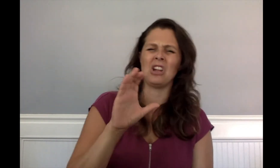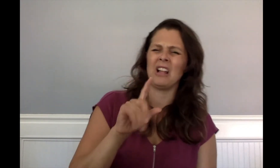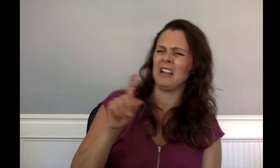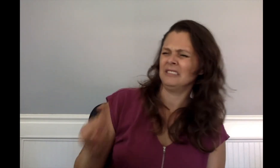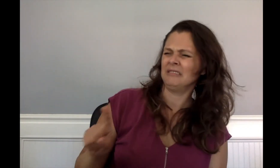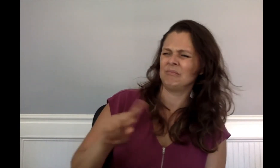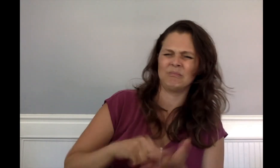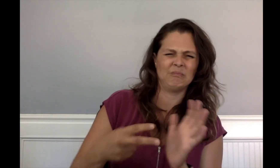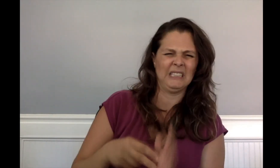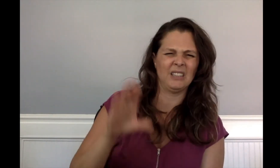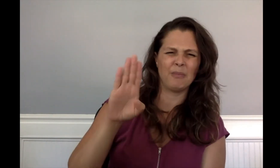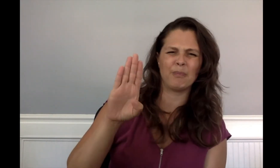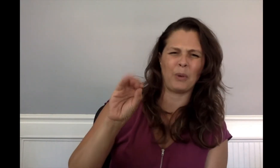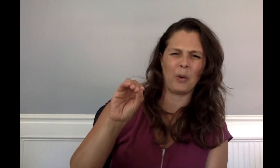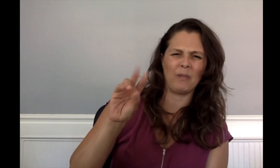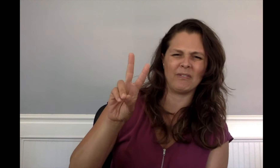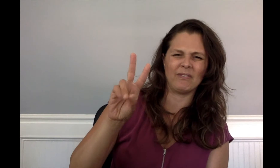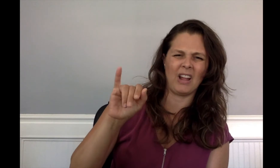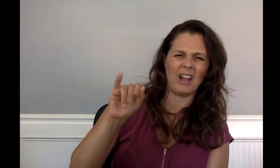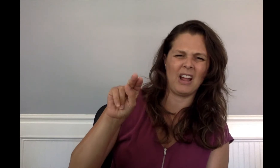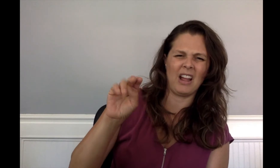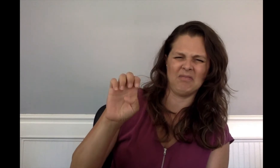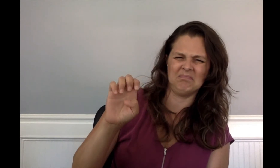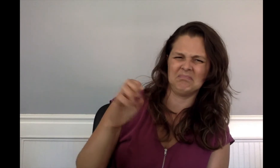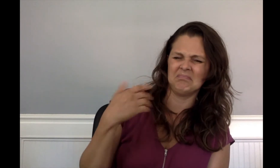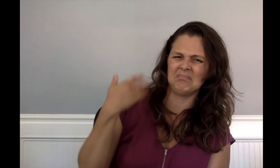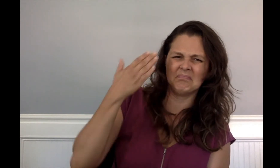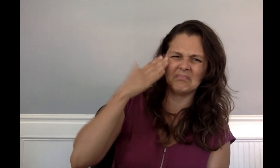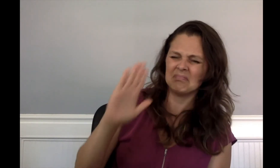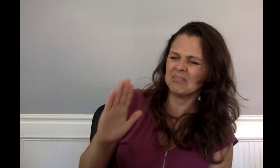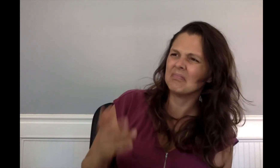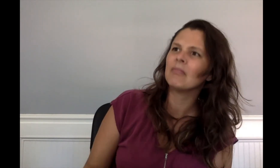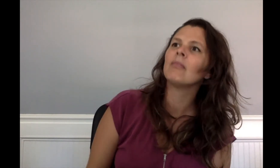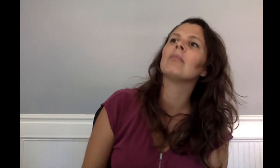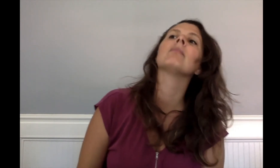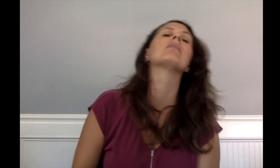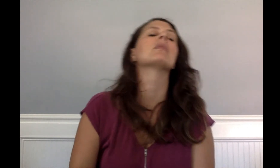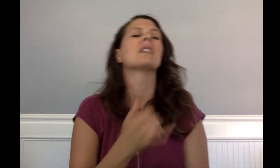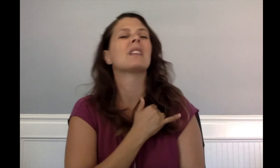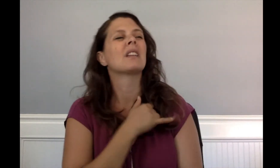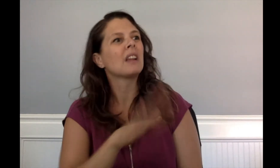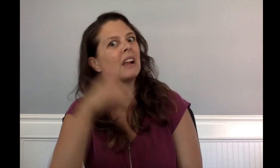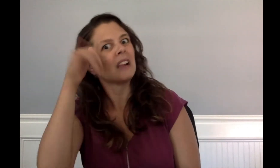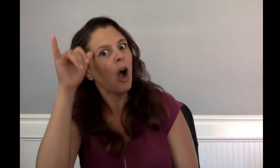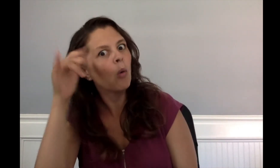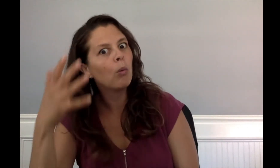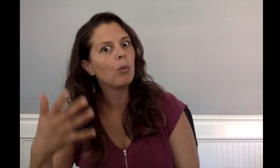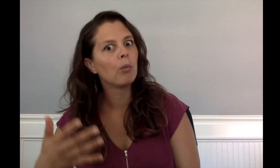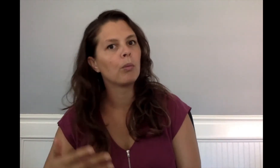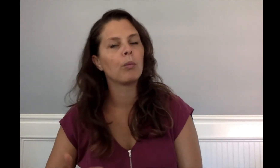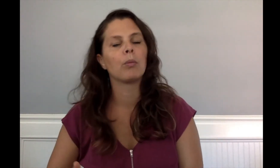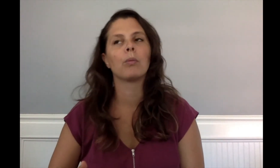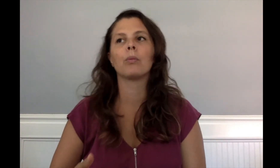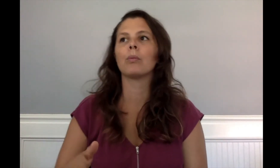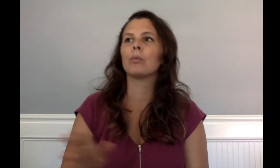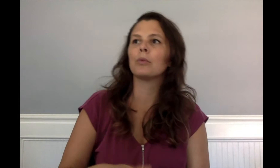"Bovine?" Charlie said. "Cows!" Yvette snapped.